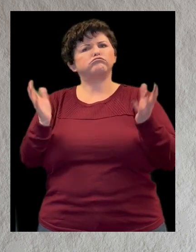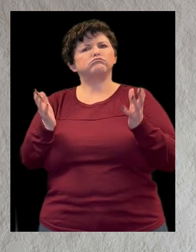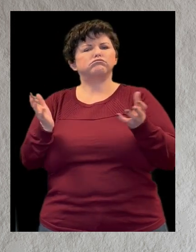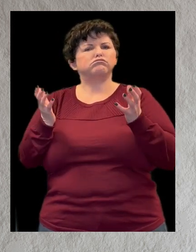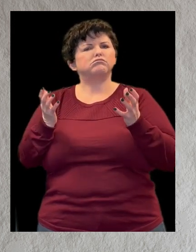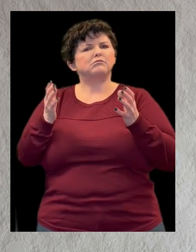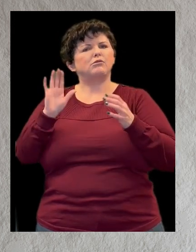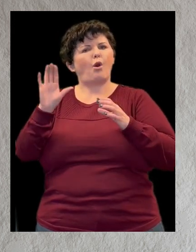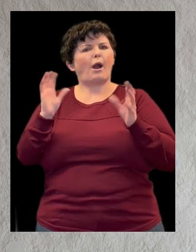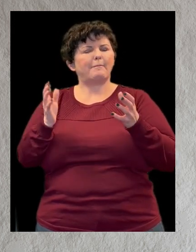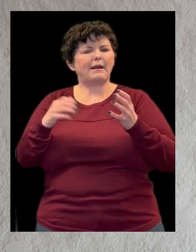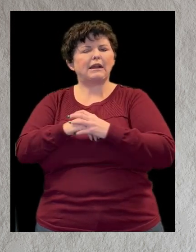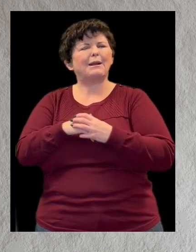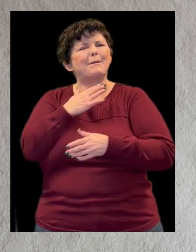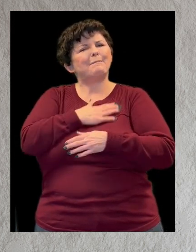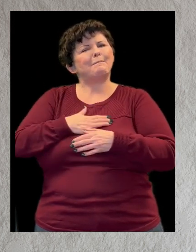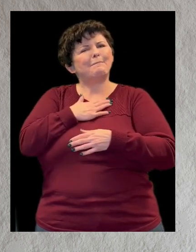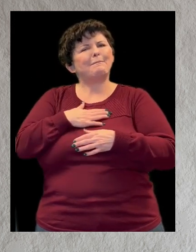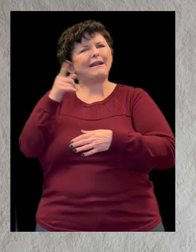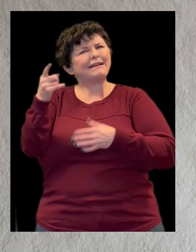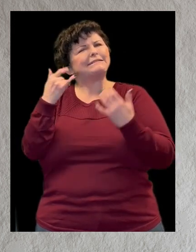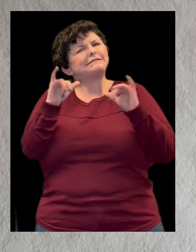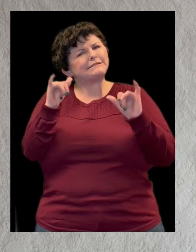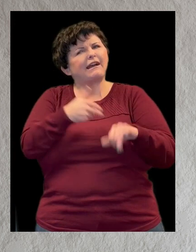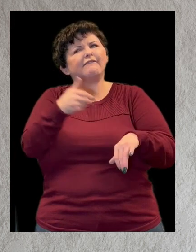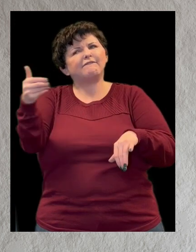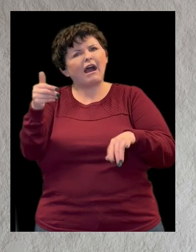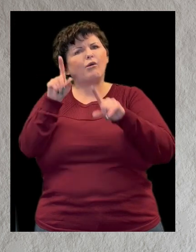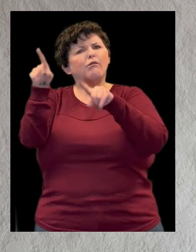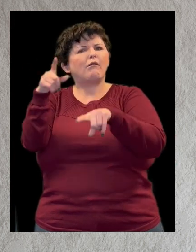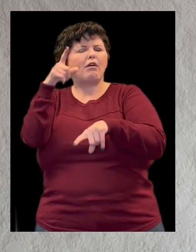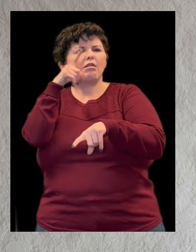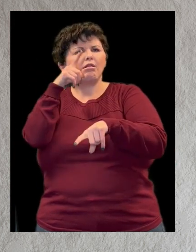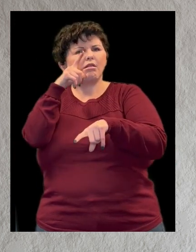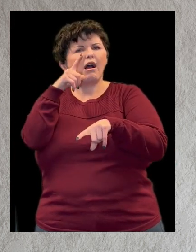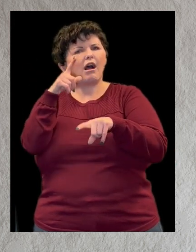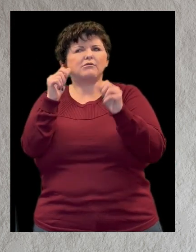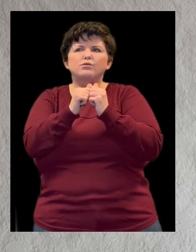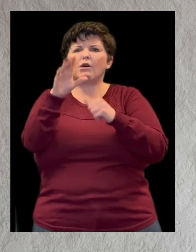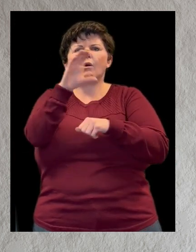So what I need is for you to please still invite me to lunches with coworkers.